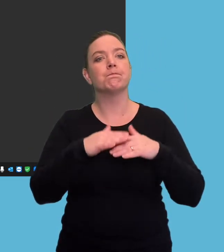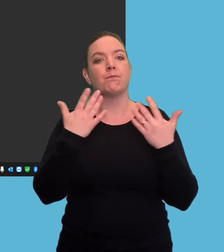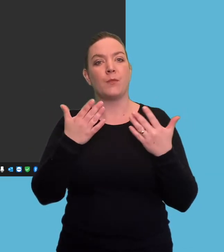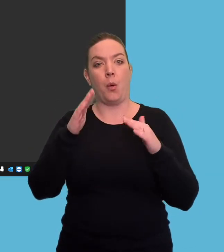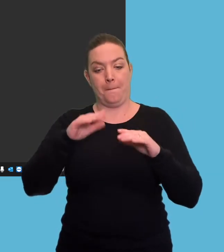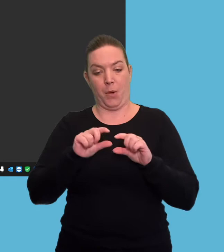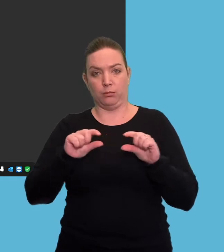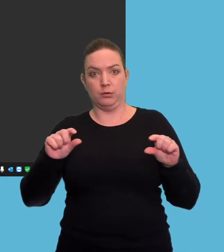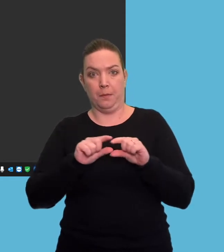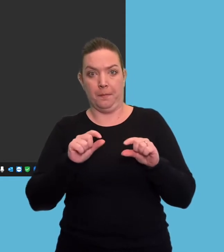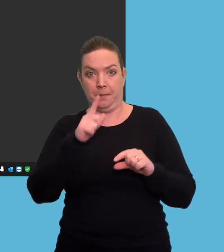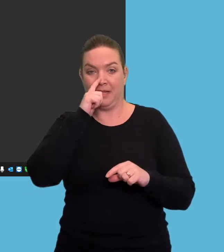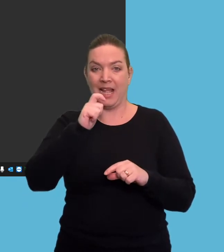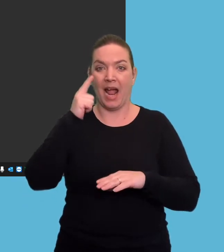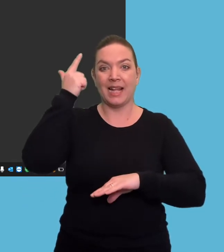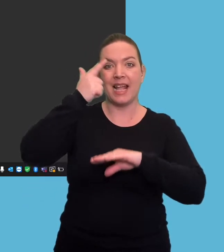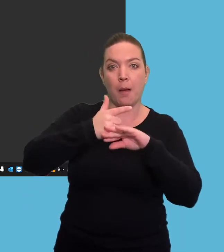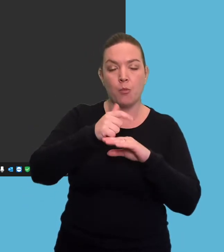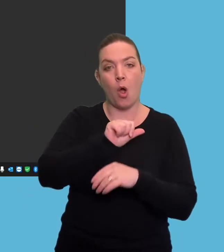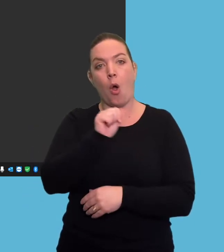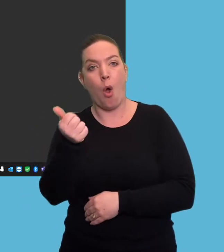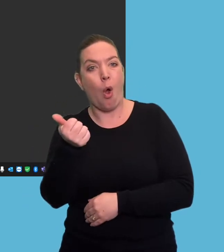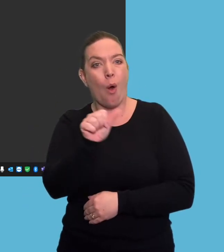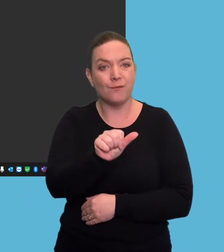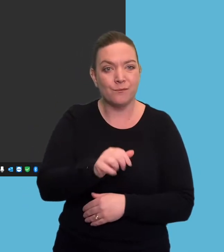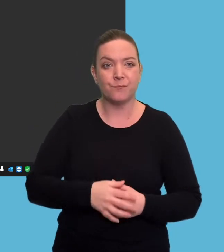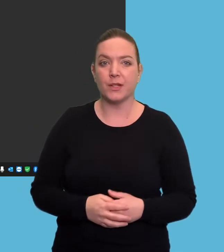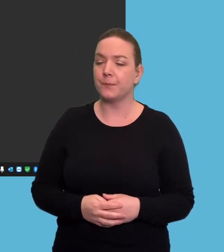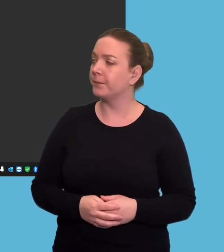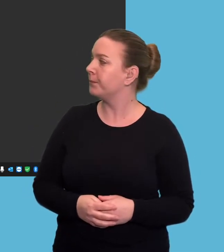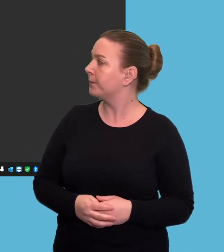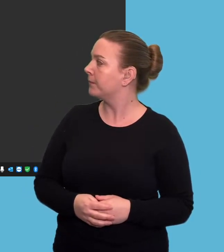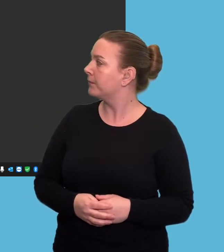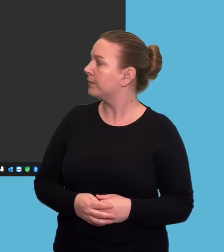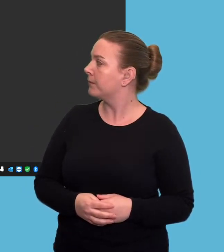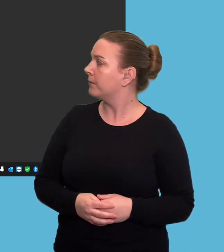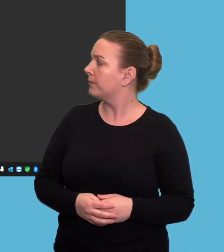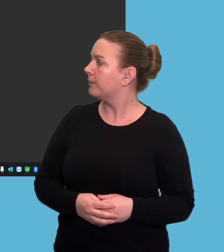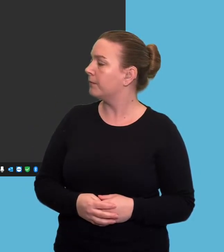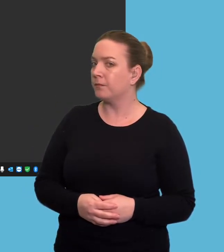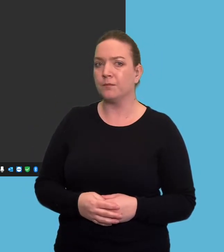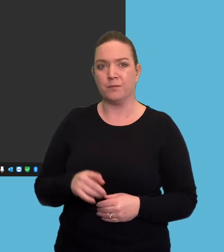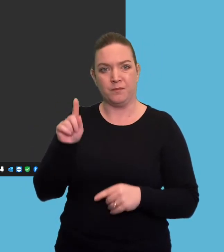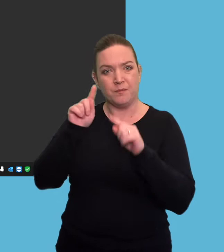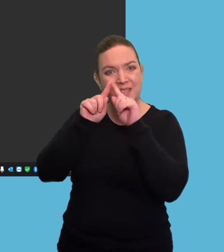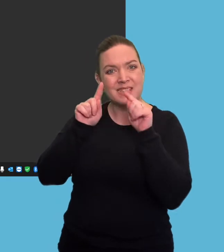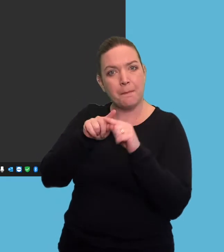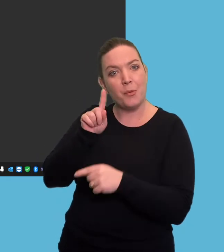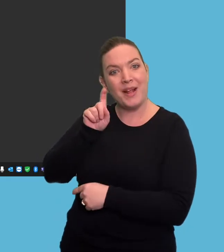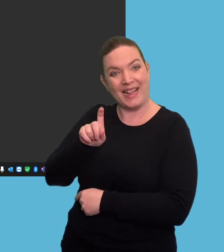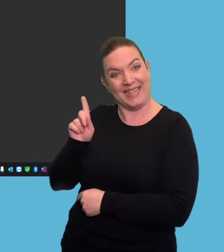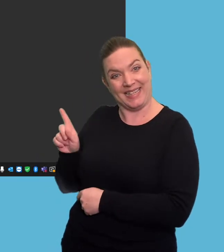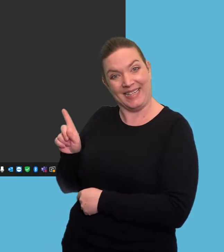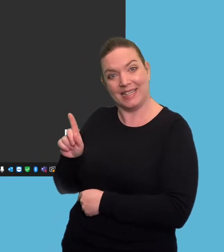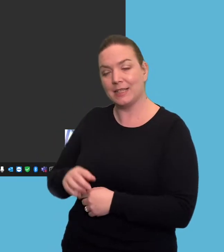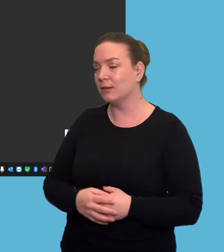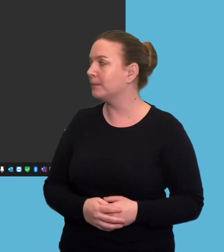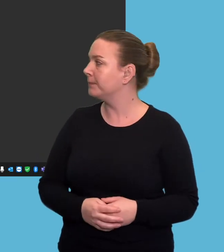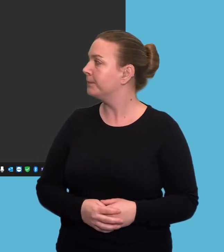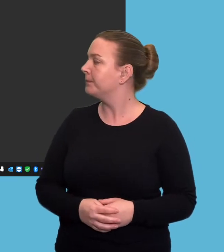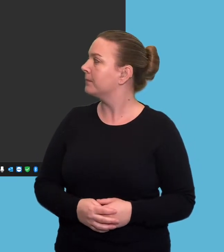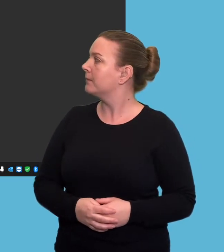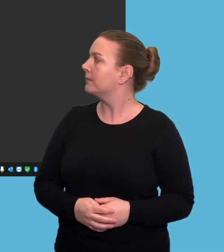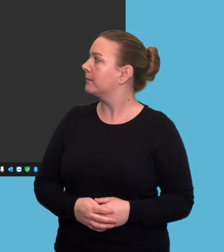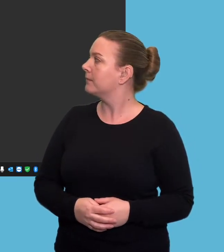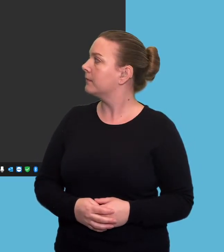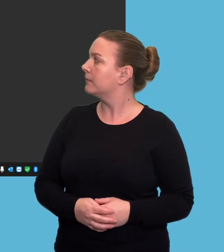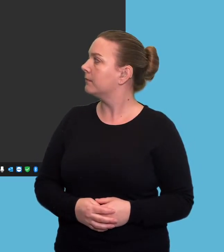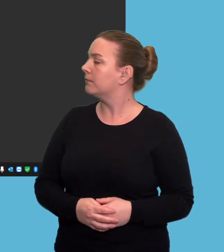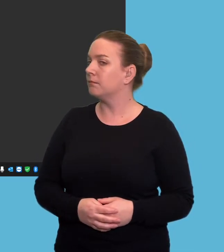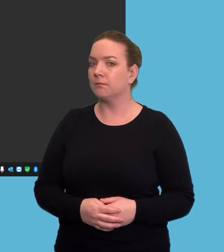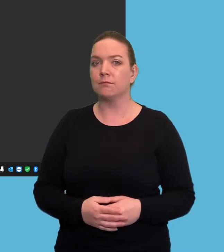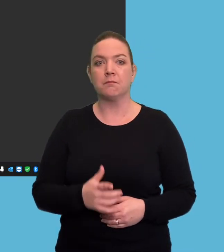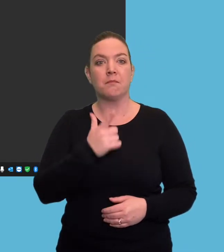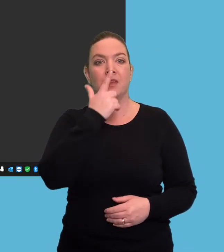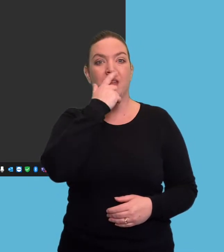I can turn my camera on or off, by clicking the small symbol that looks like a camera.